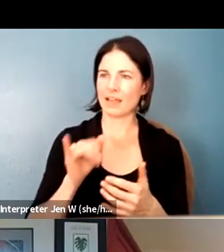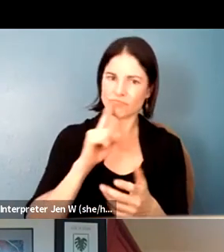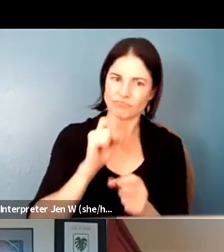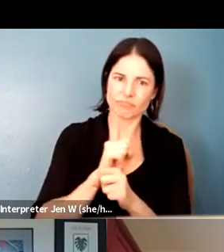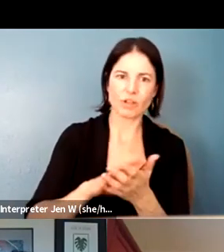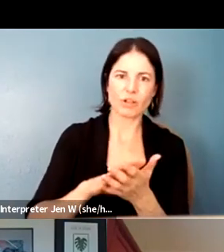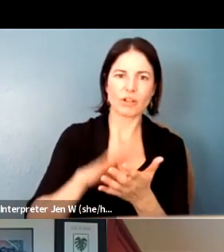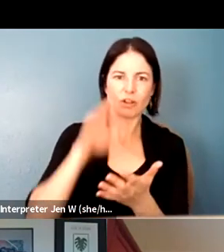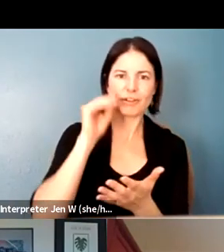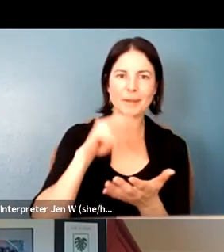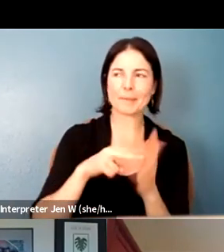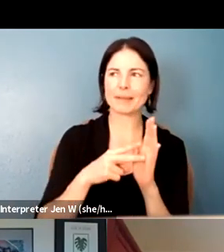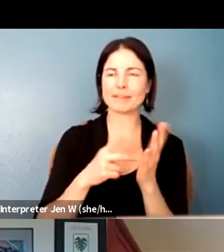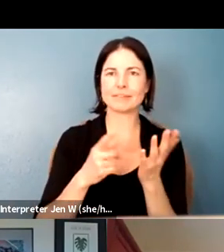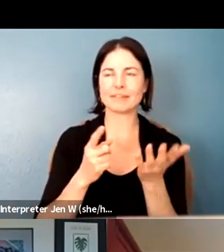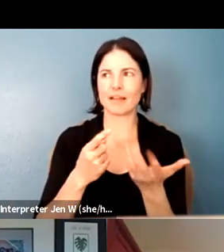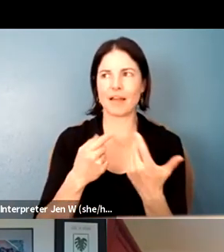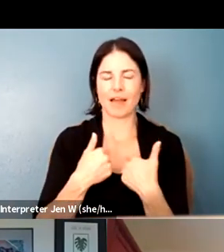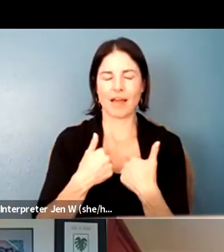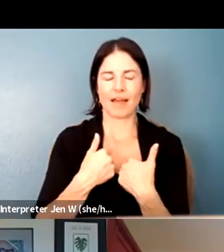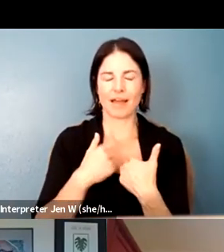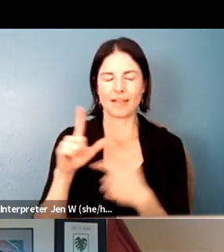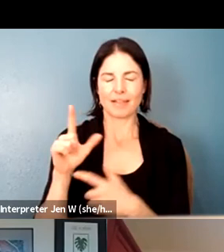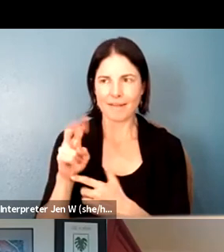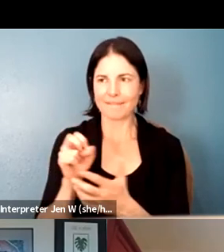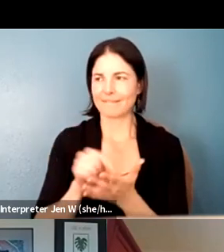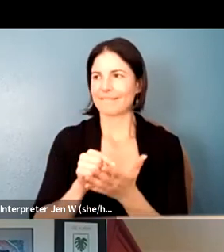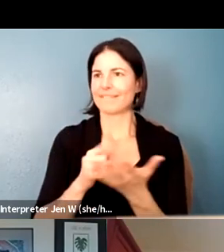fall in love with learning to be thirsty for knowledge, and that